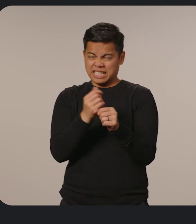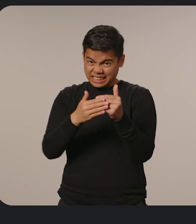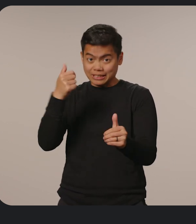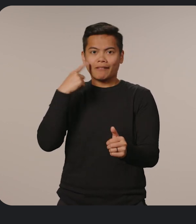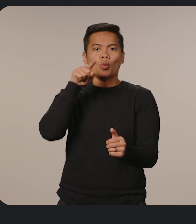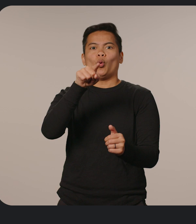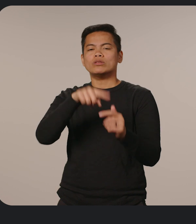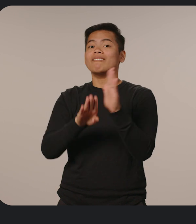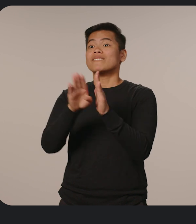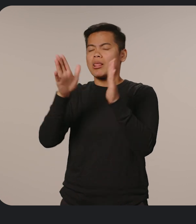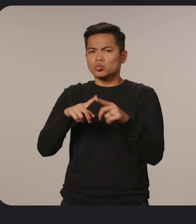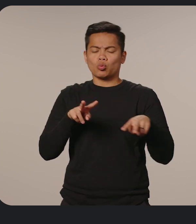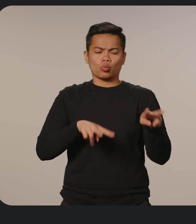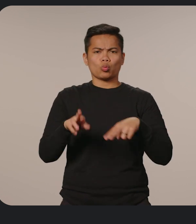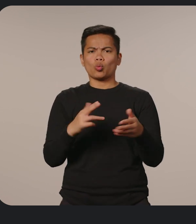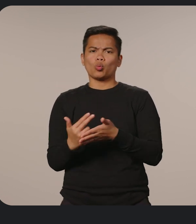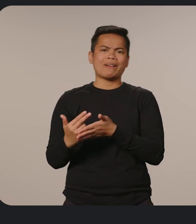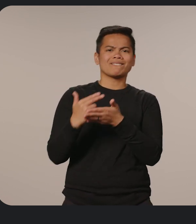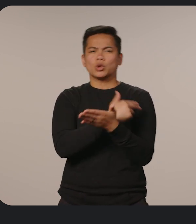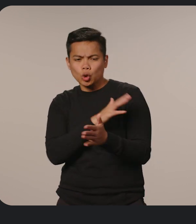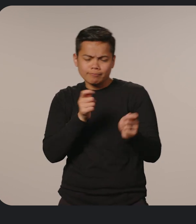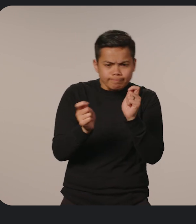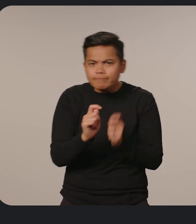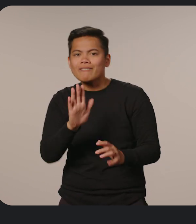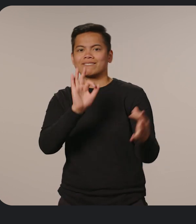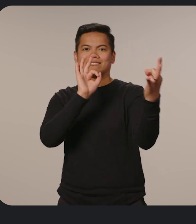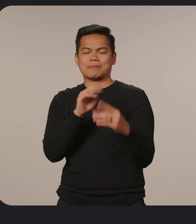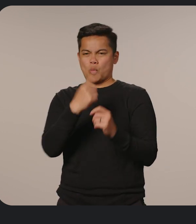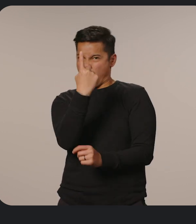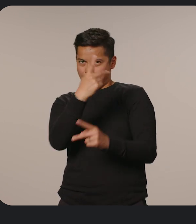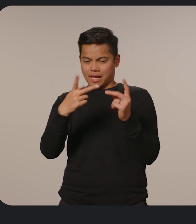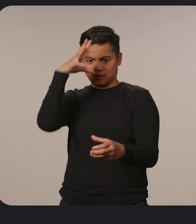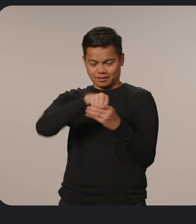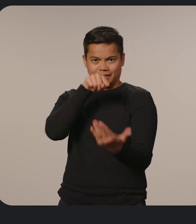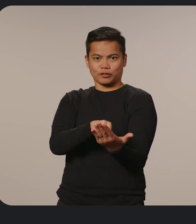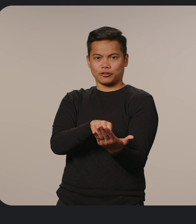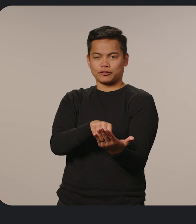the developer to review and manage that